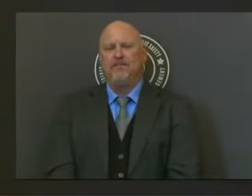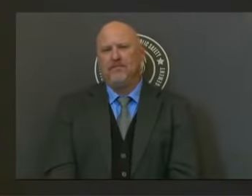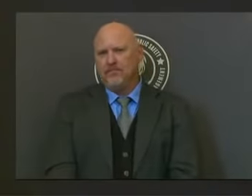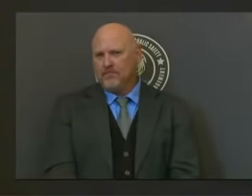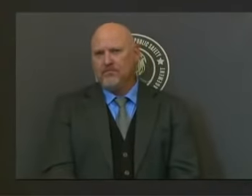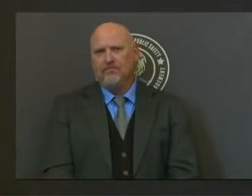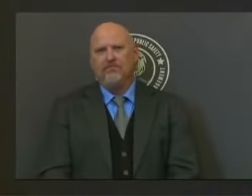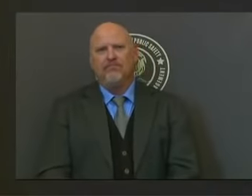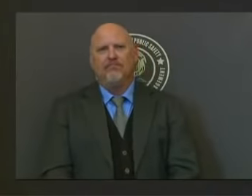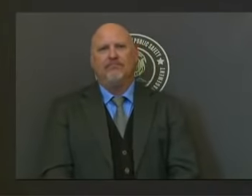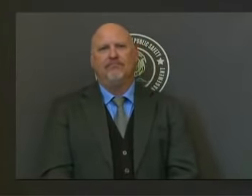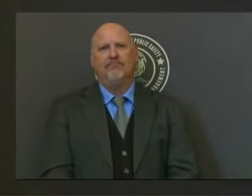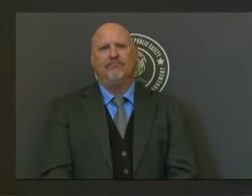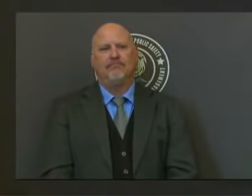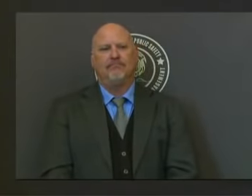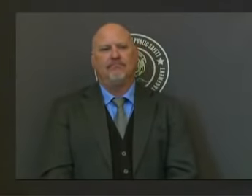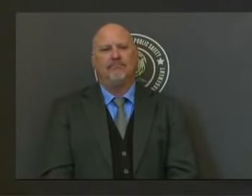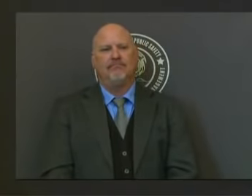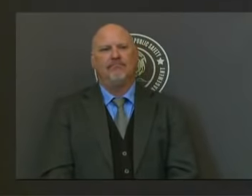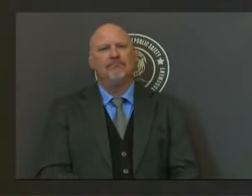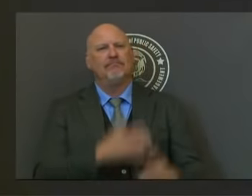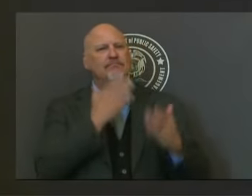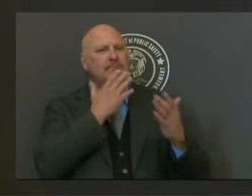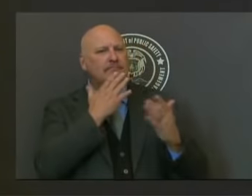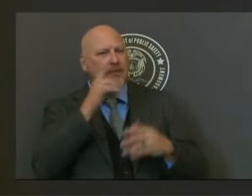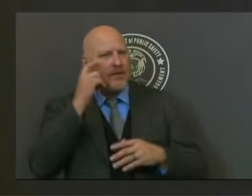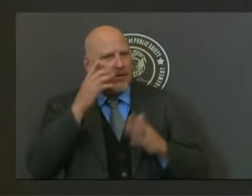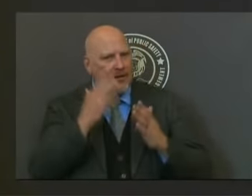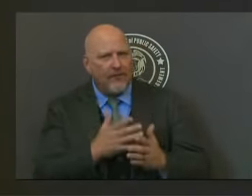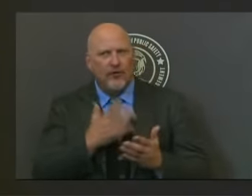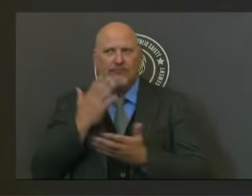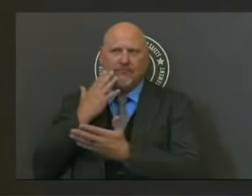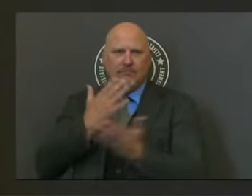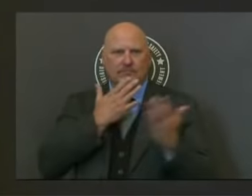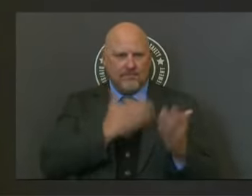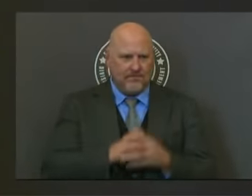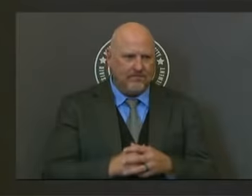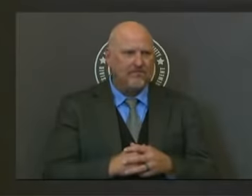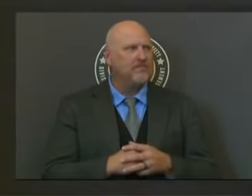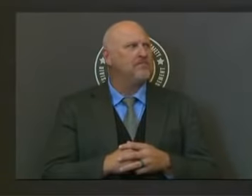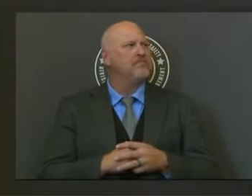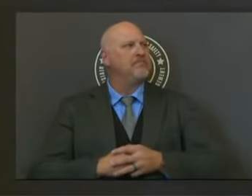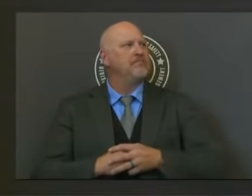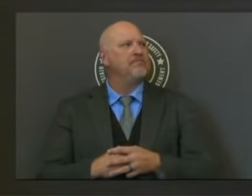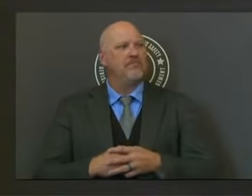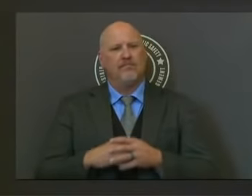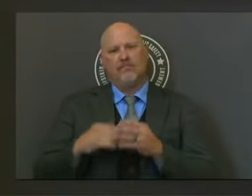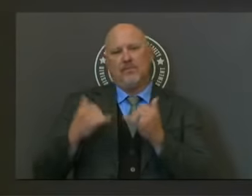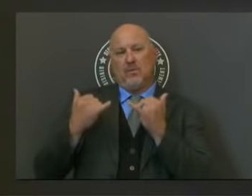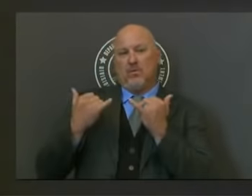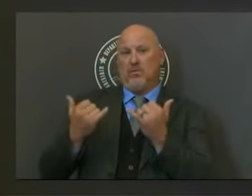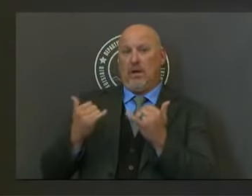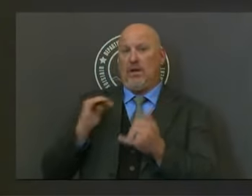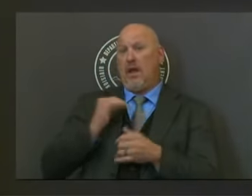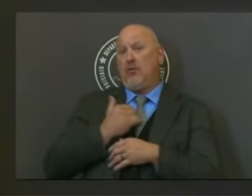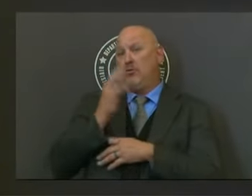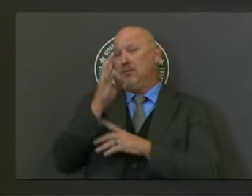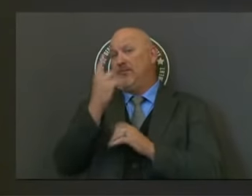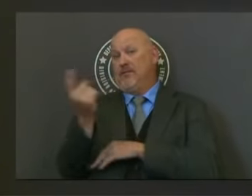thank you governor so today are rolling seven day